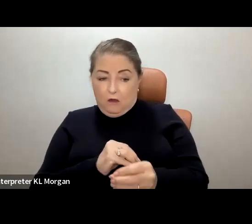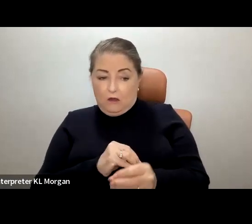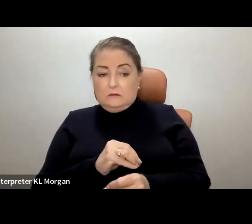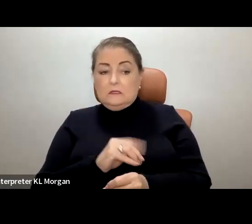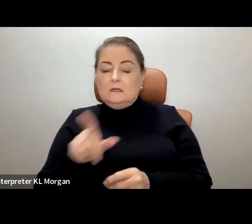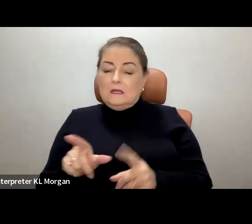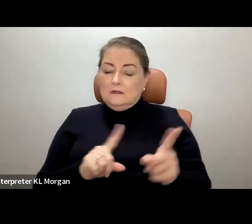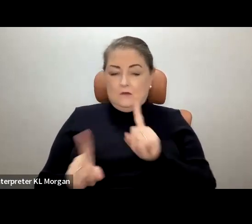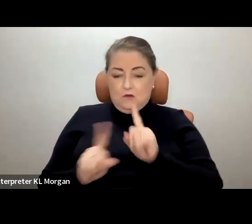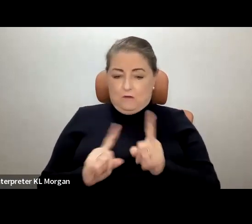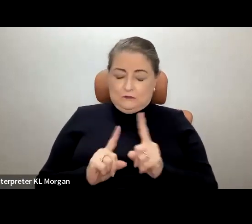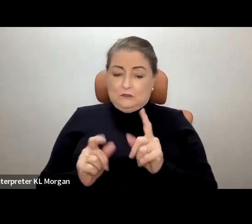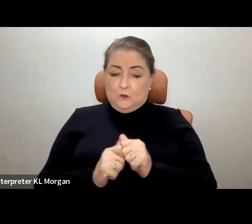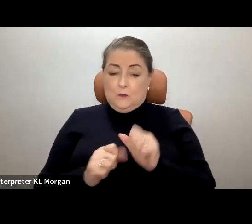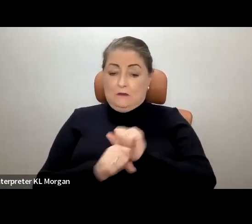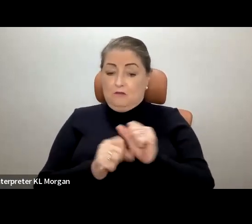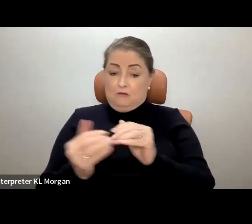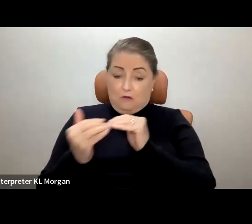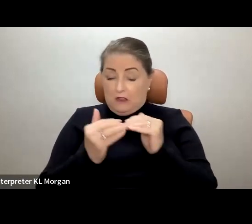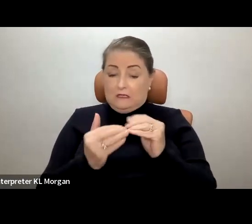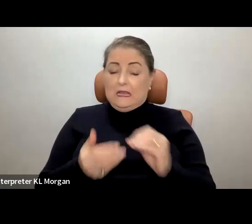conversation with colleagues, it's a collaborative process,